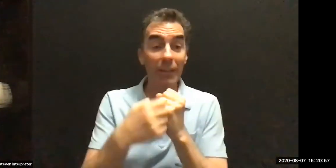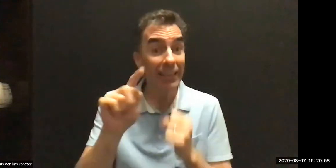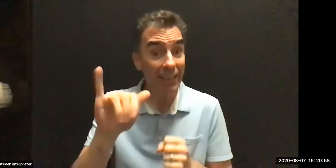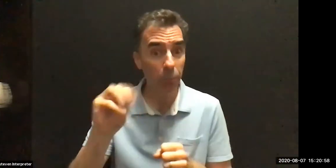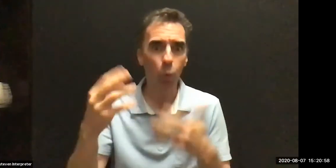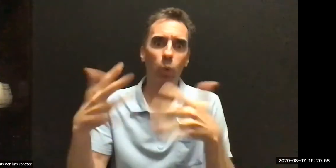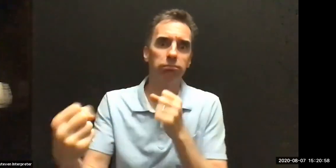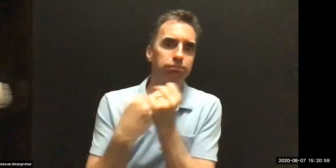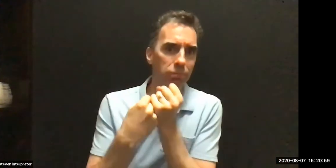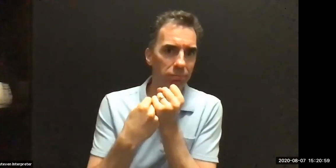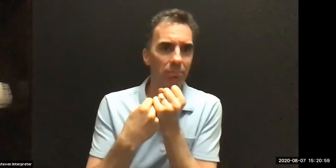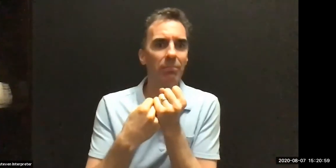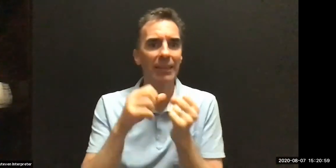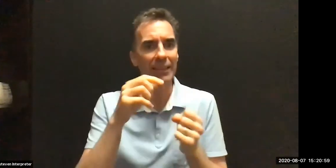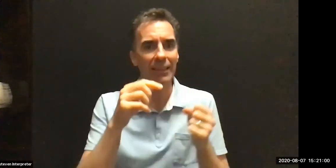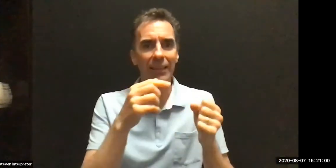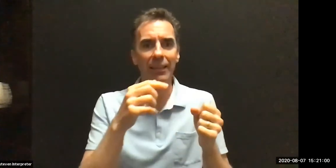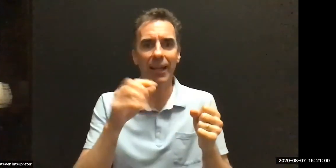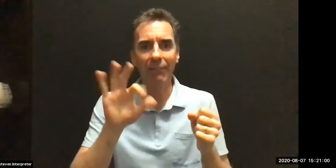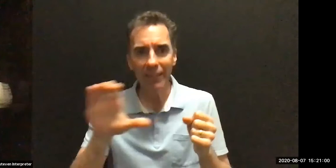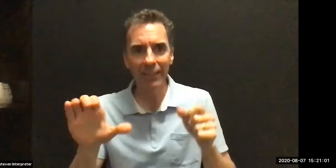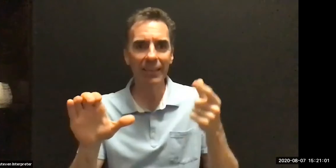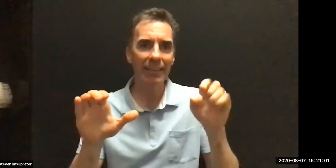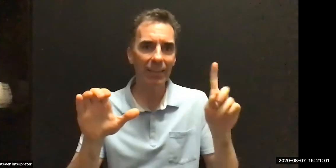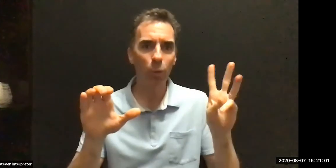Channelle Charest: And FCC so love back at you, Tim. For real.